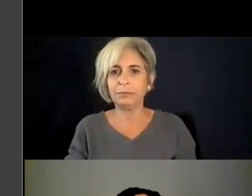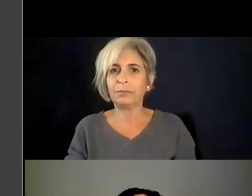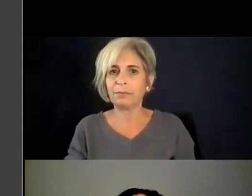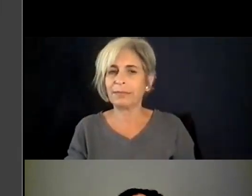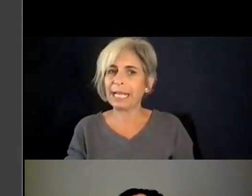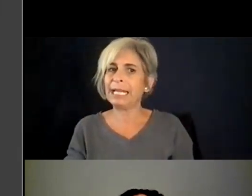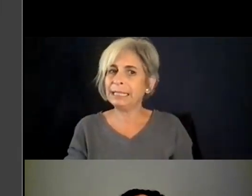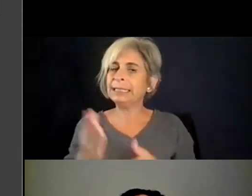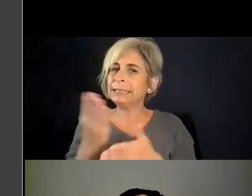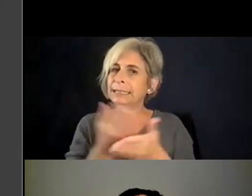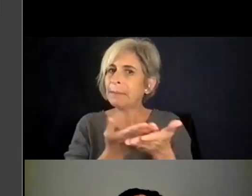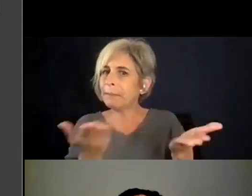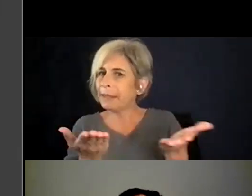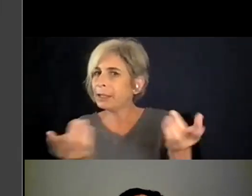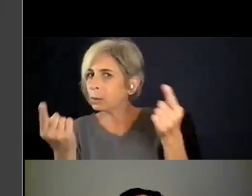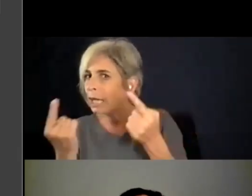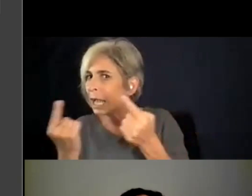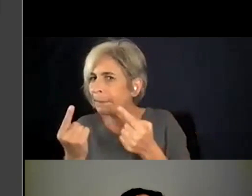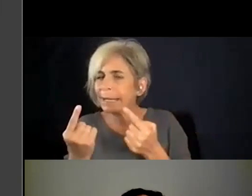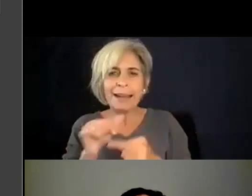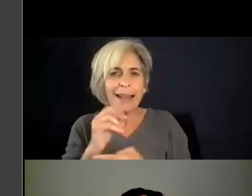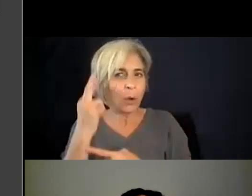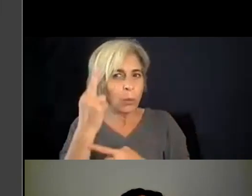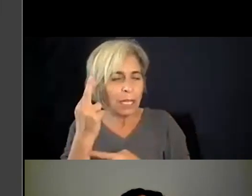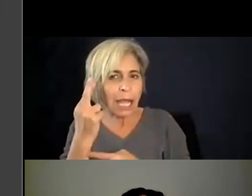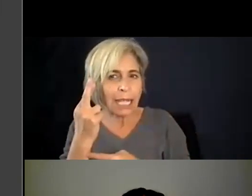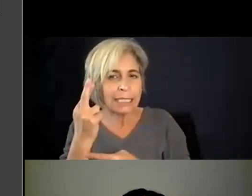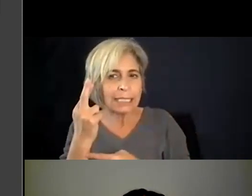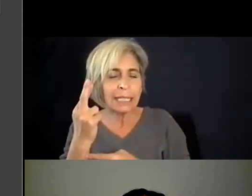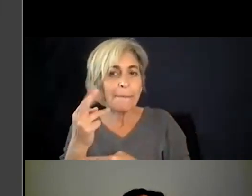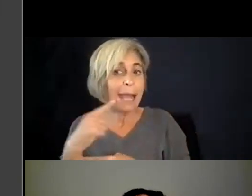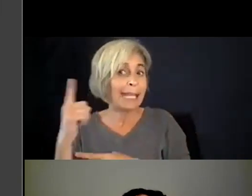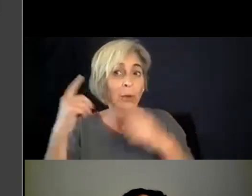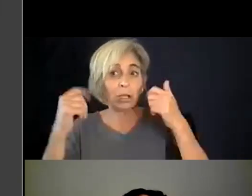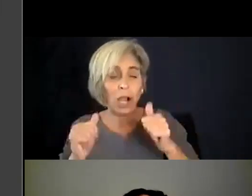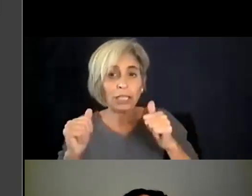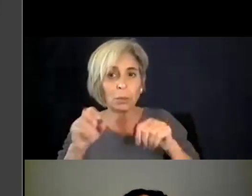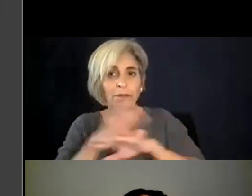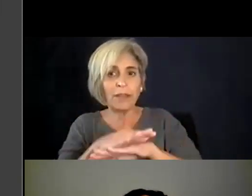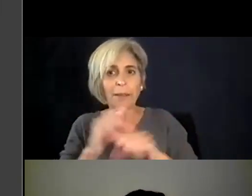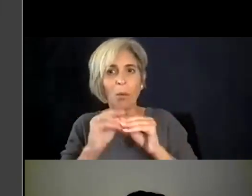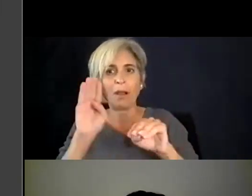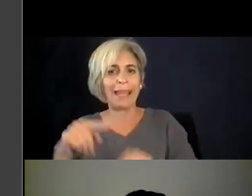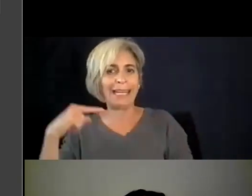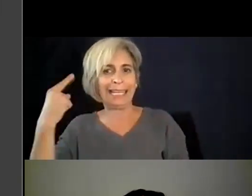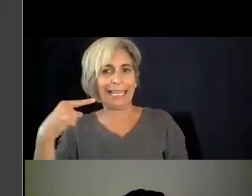So, I didn't realize that my hearing loss would be effect more than my ability to hear. I developed tinnitus which is a ringing